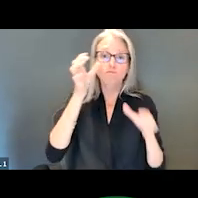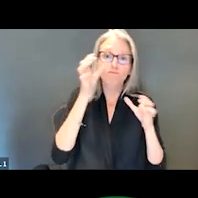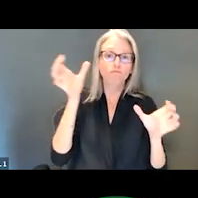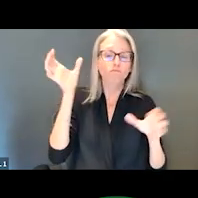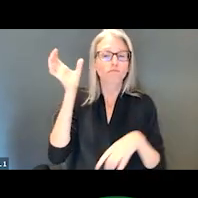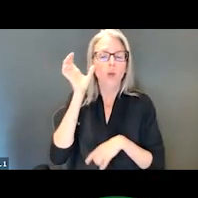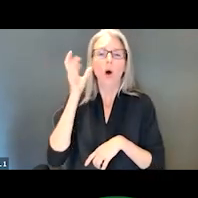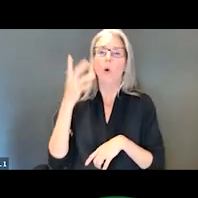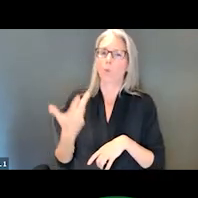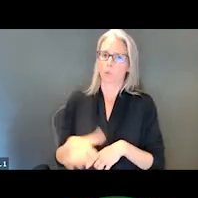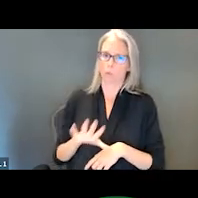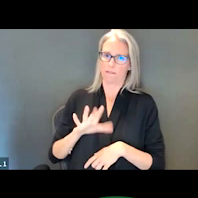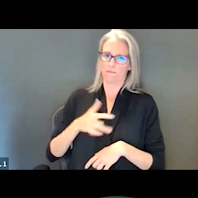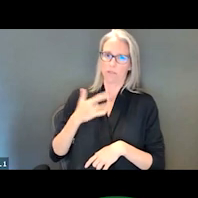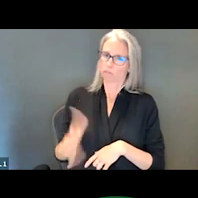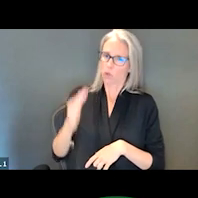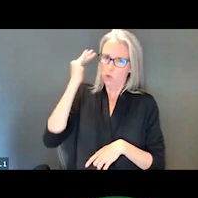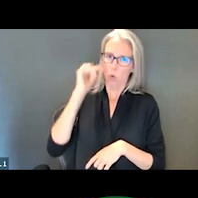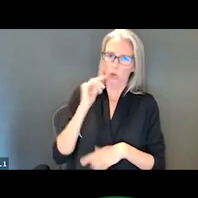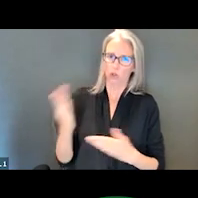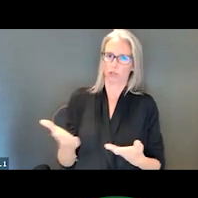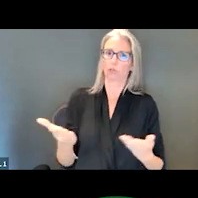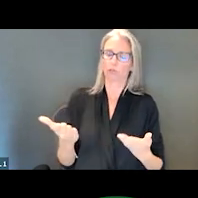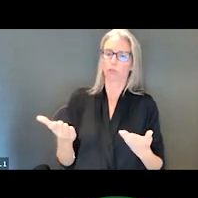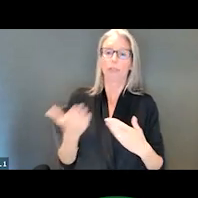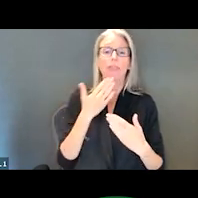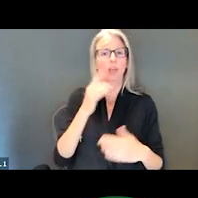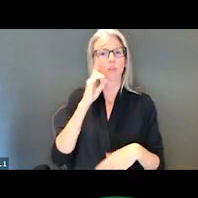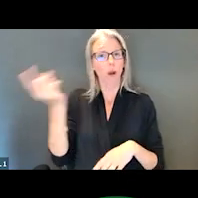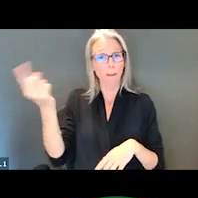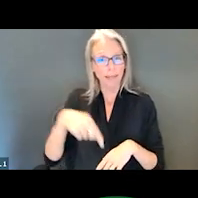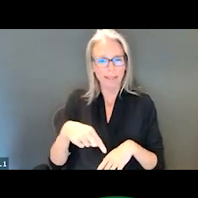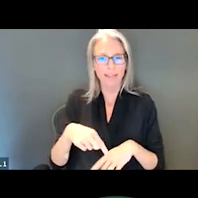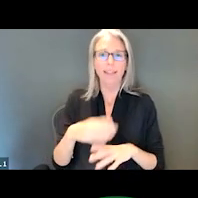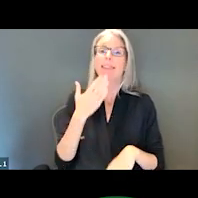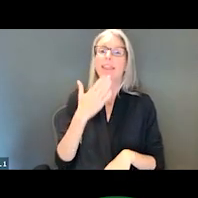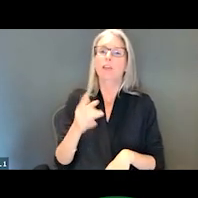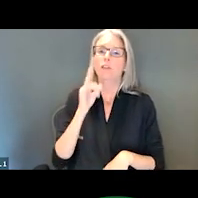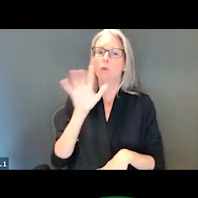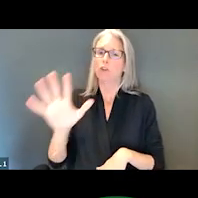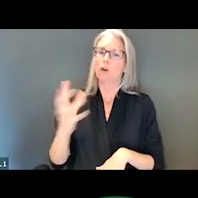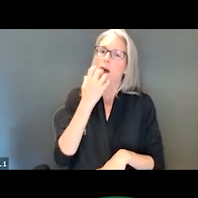The conversations do not end today. Please head to our research website. Engineering